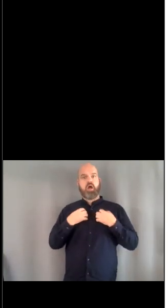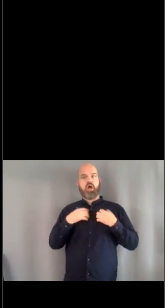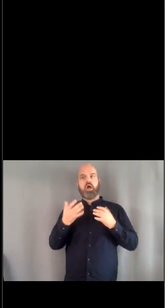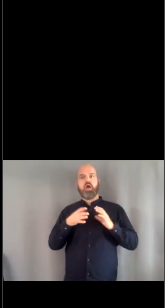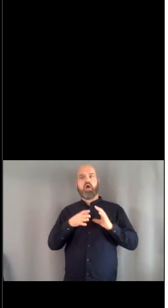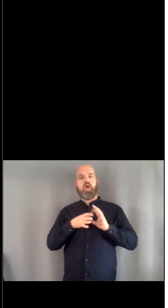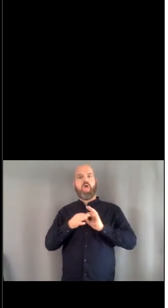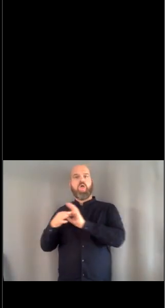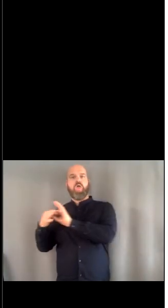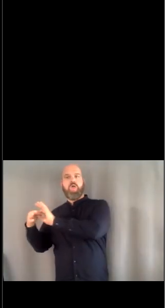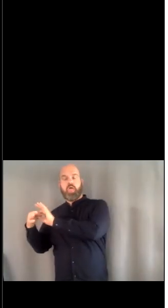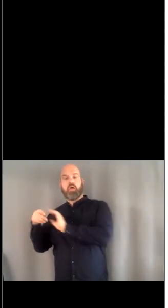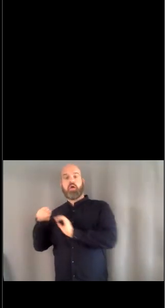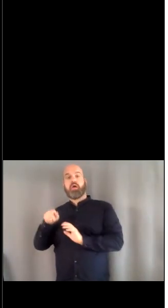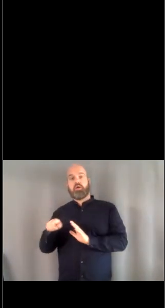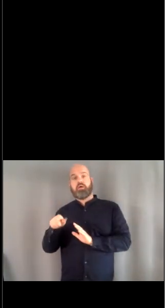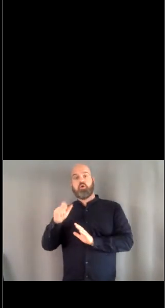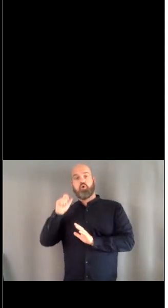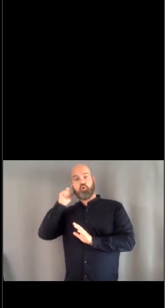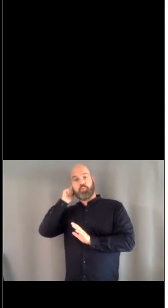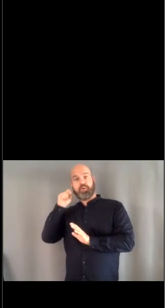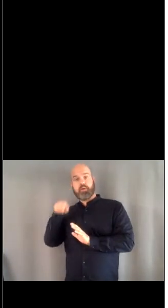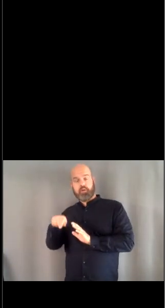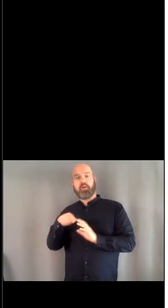so health costs and all the other costs